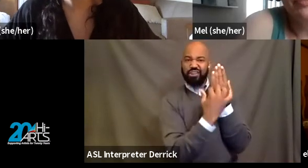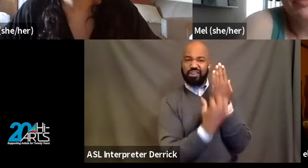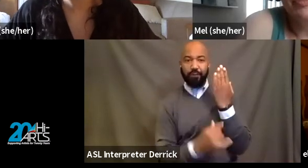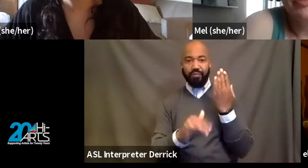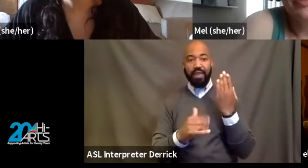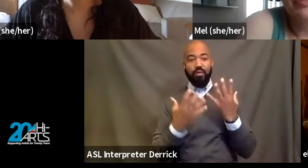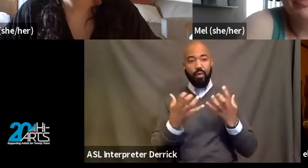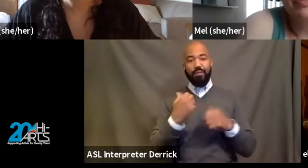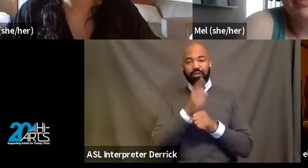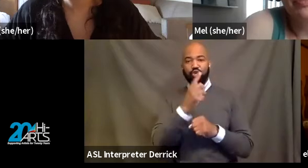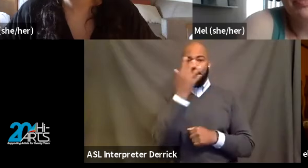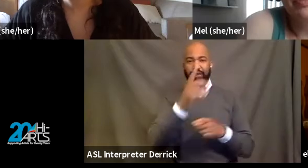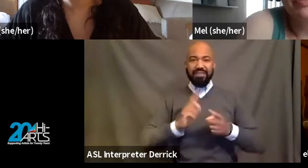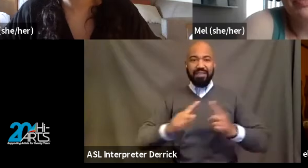Benjamin (they/them/elle): Thank you Leah I really appreciate that.